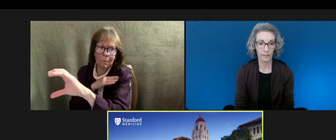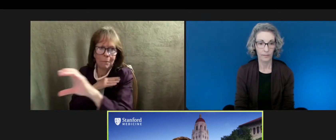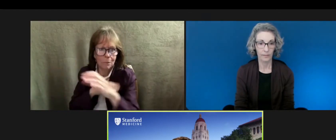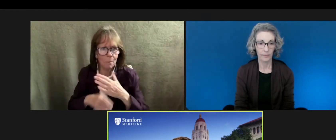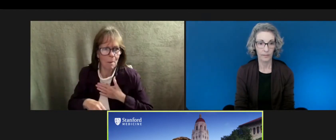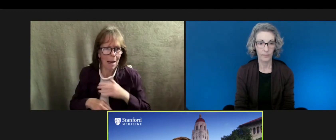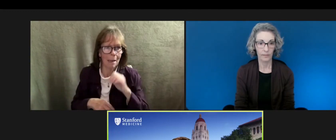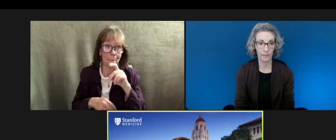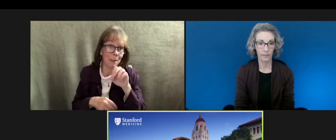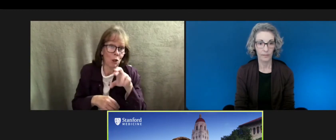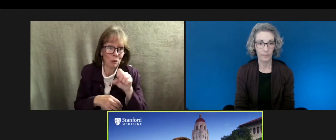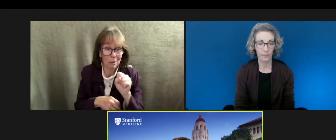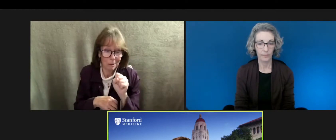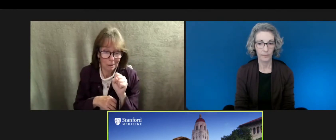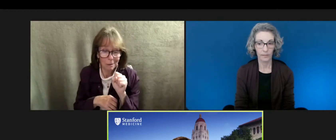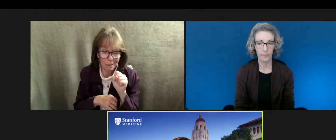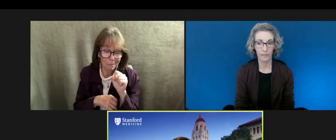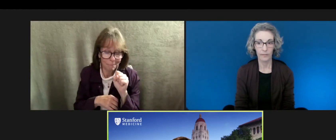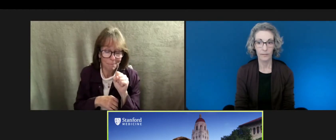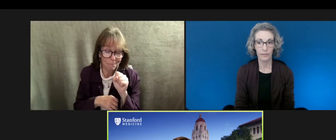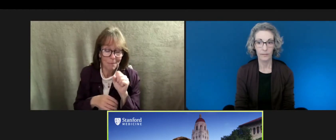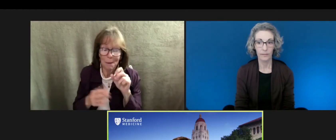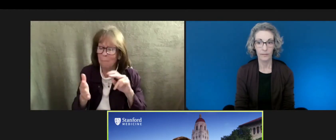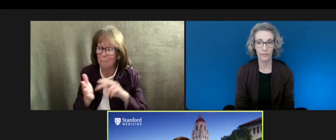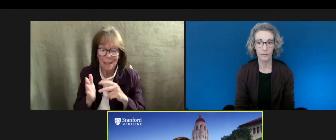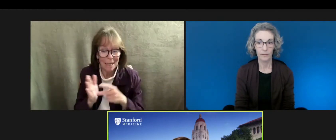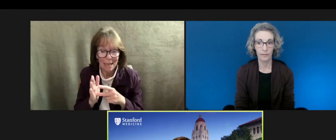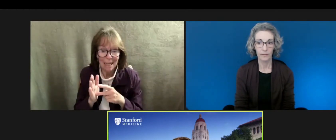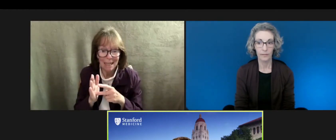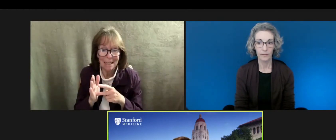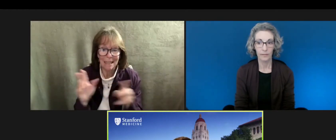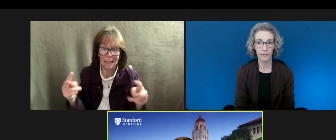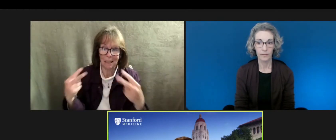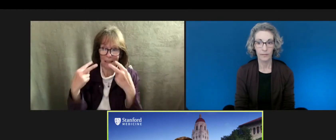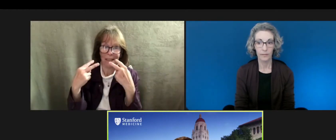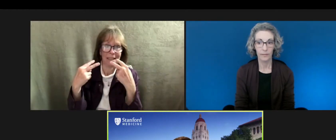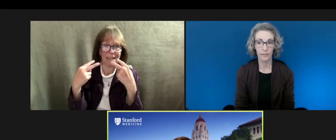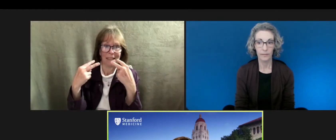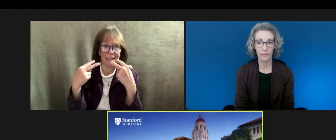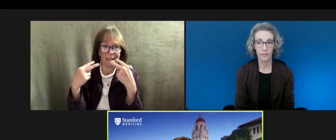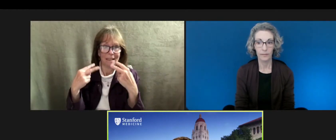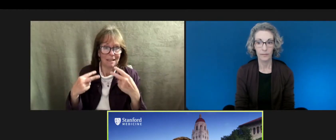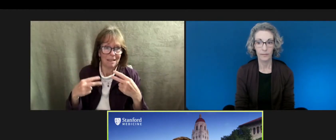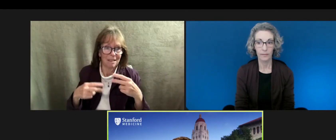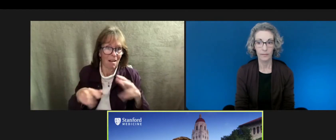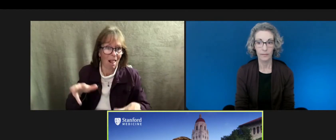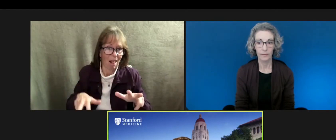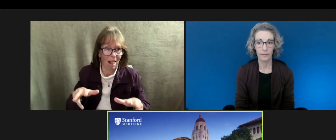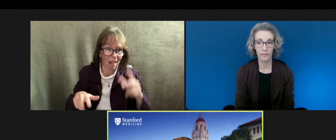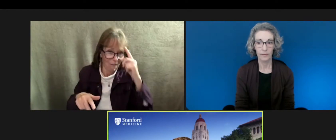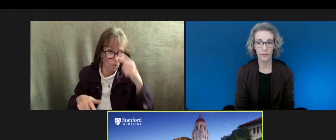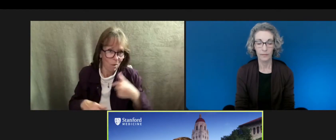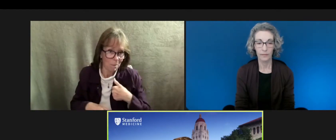the rest of my peers which is,puts me in in an awful position. So thank you so much.